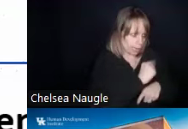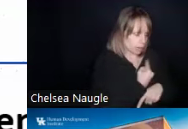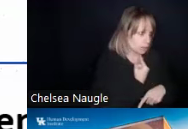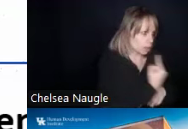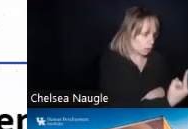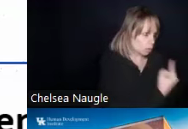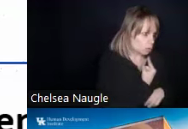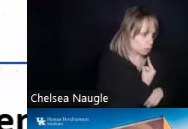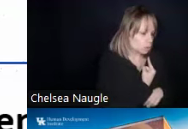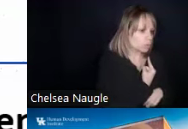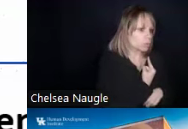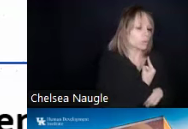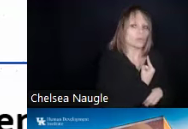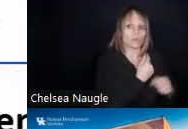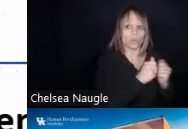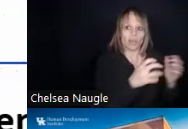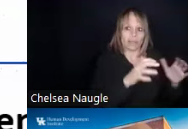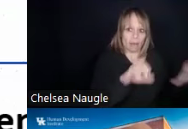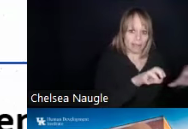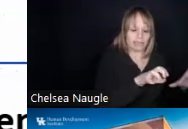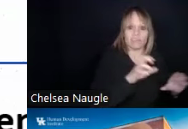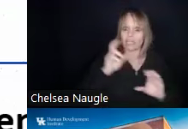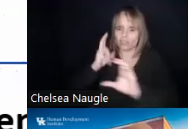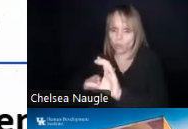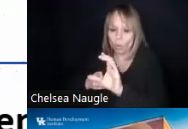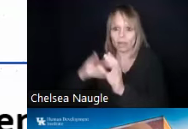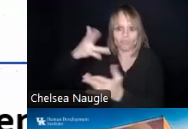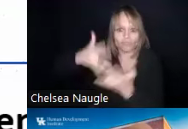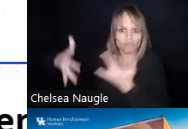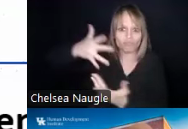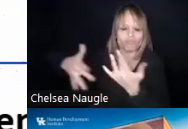any kind of physical activity with other kids that there's some social uh sociability things that happen there